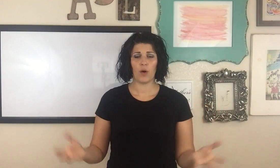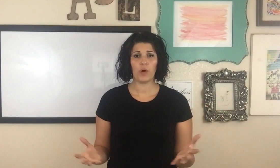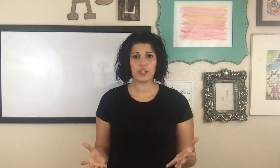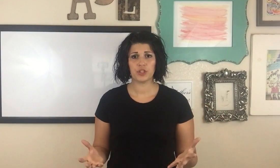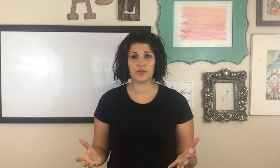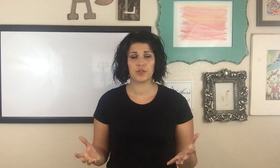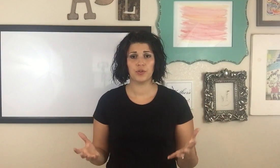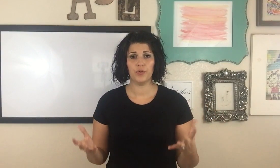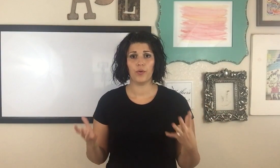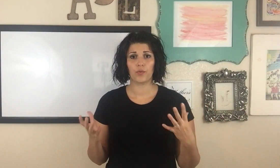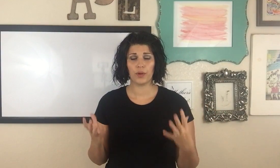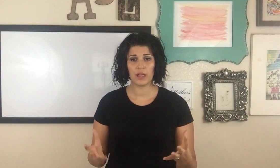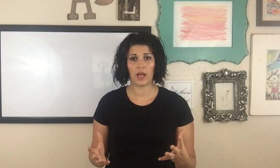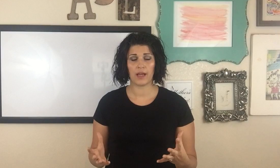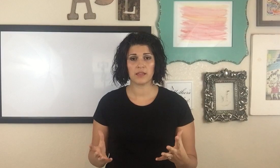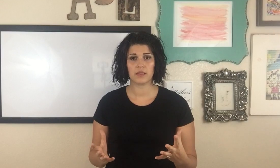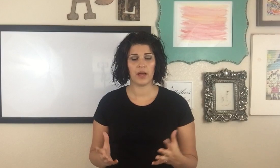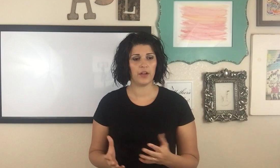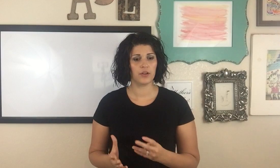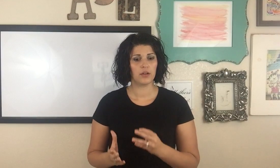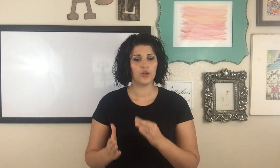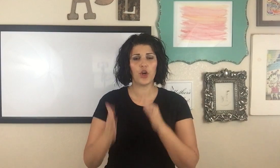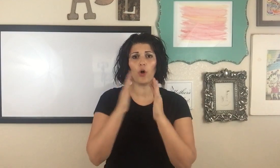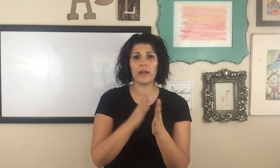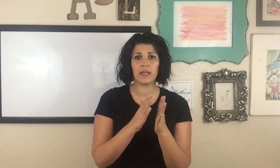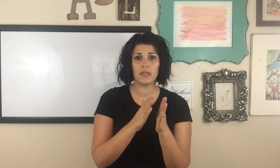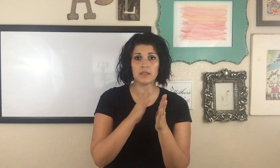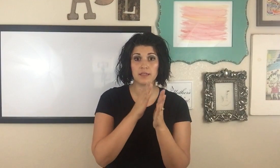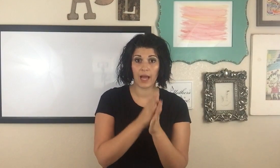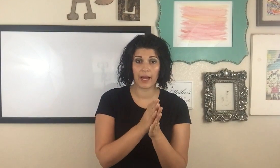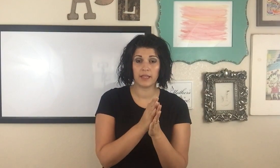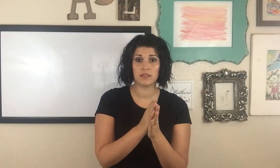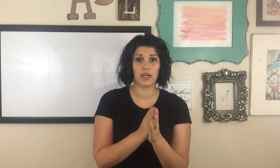Now I want you to realize that knowing signs,